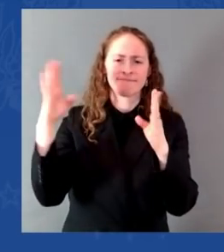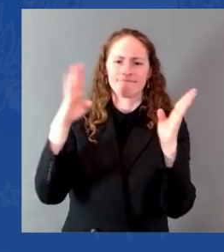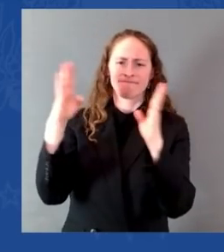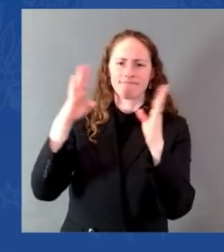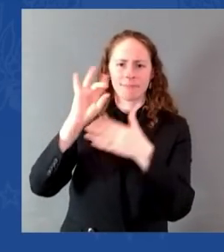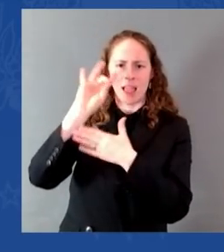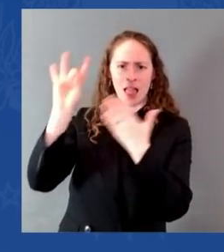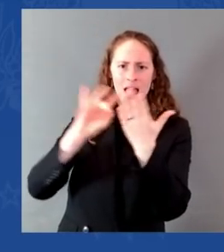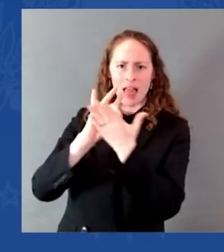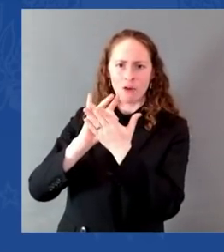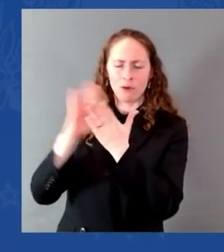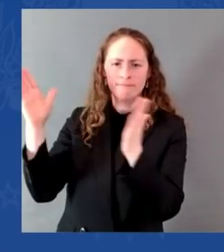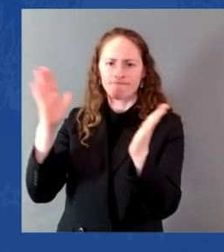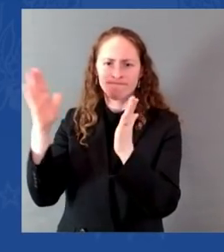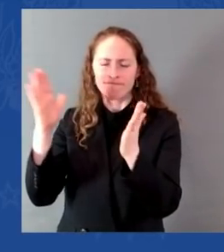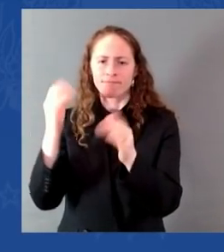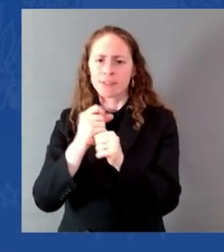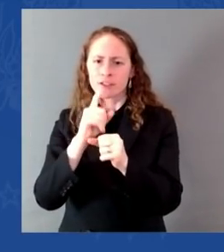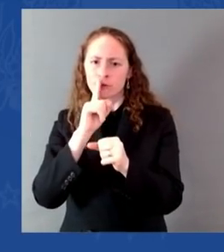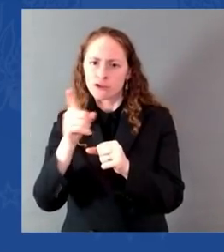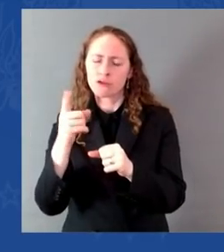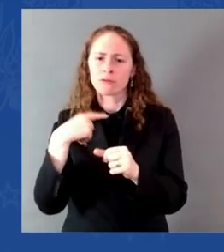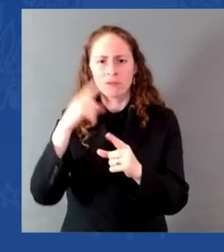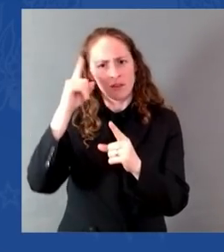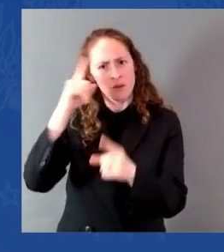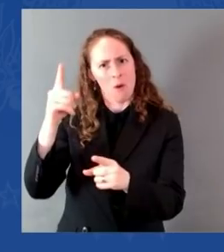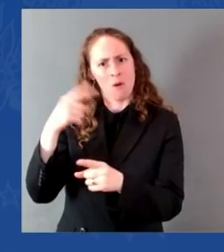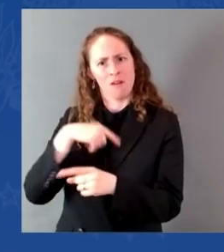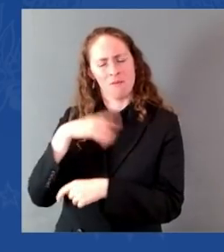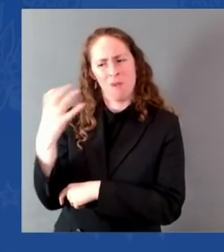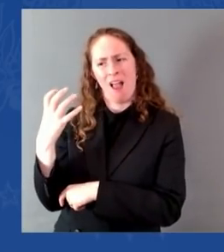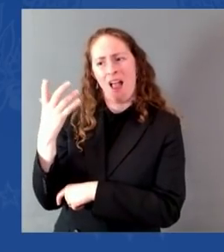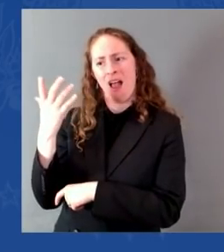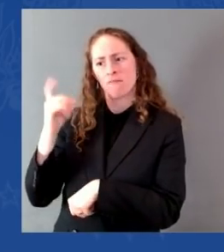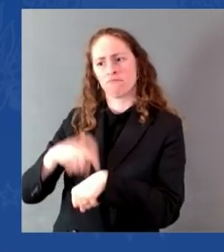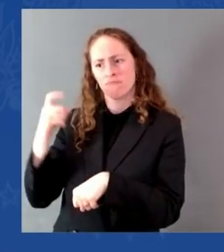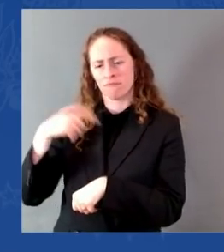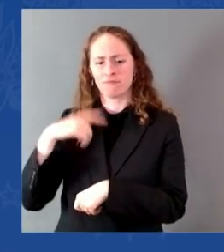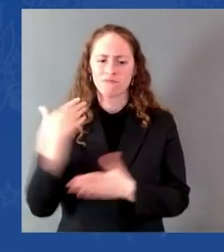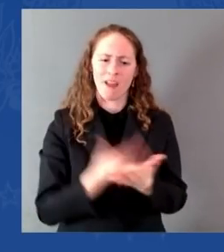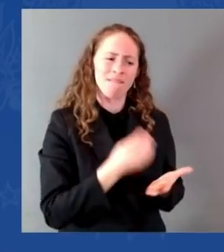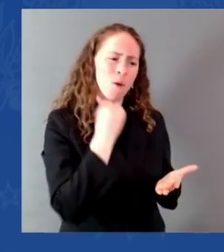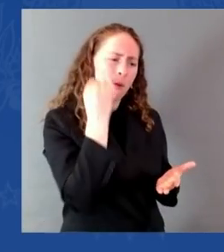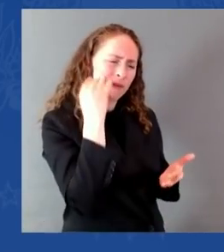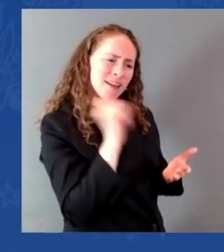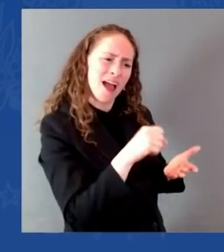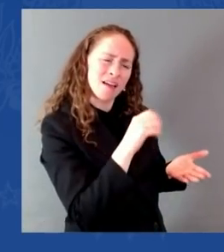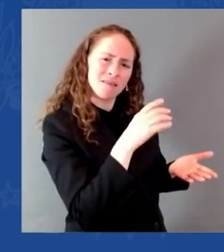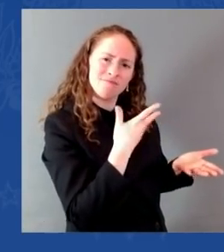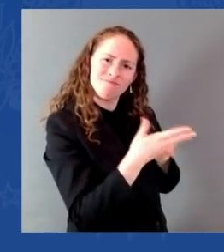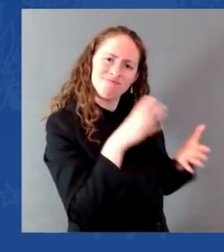We have two electric busses here at the KCATA, and with the infrastructure bill, I'm sure we'll be getting many more.